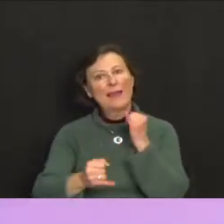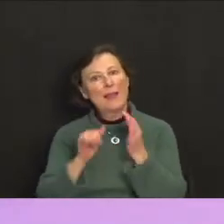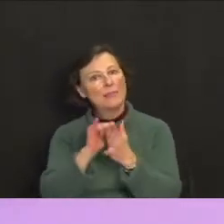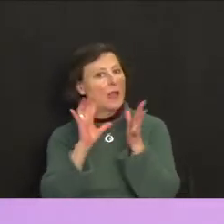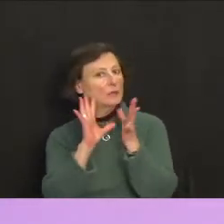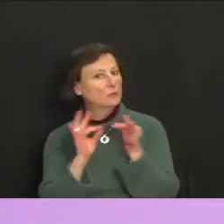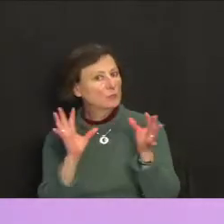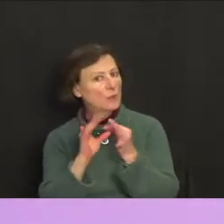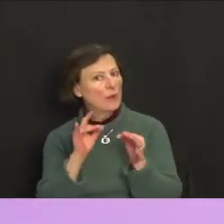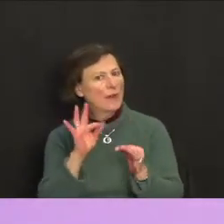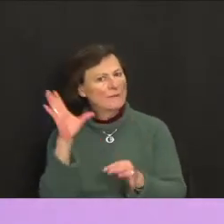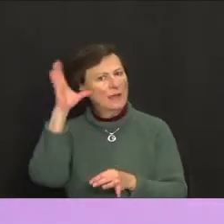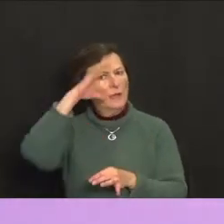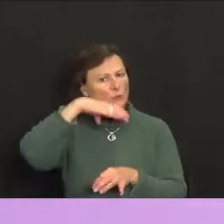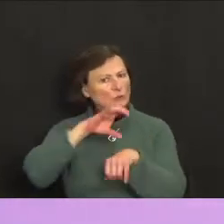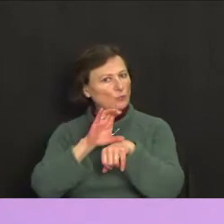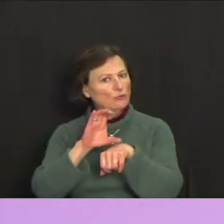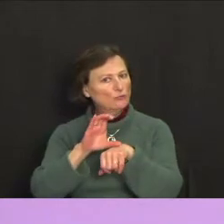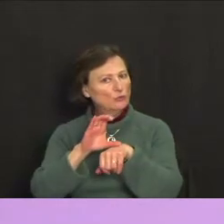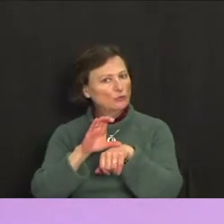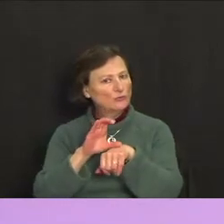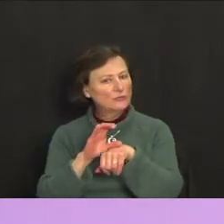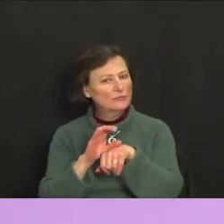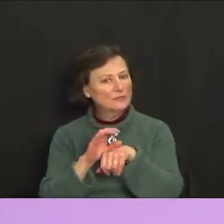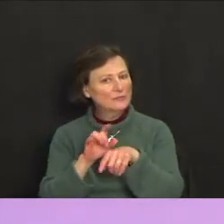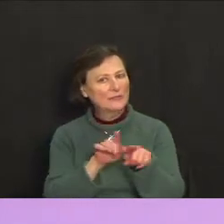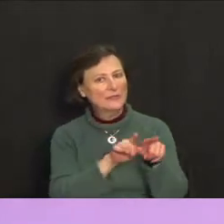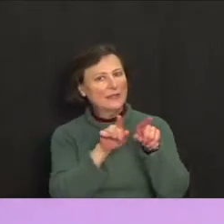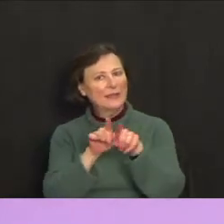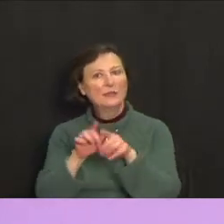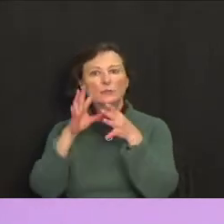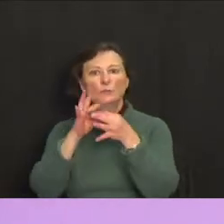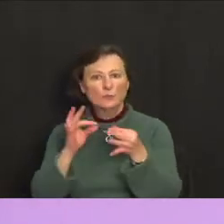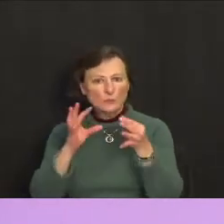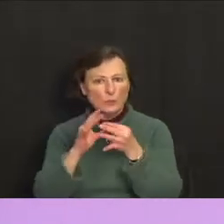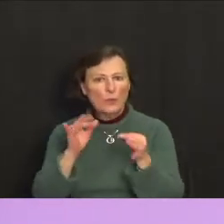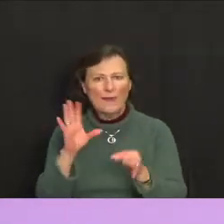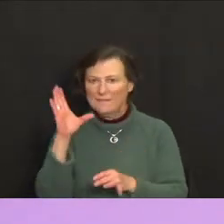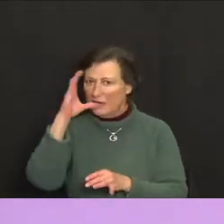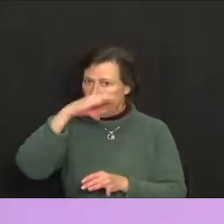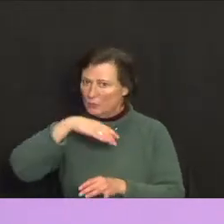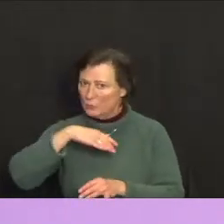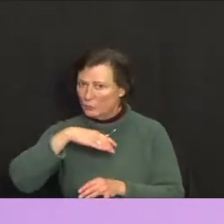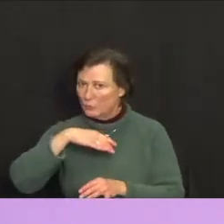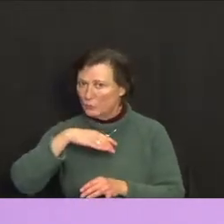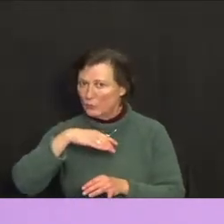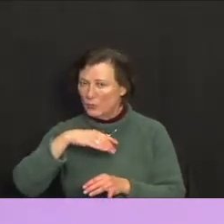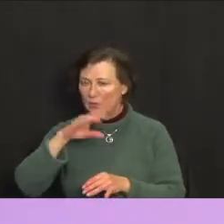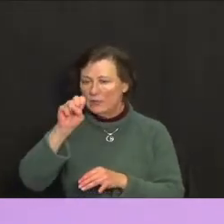of an unusual church, as the story of an unusual synagogue began.